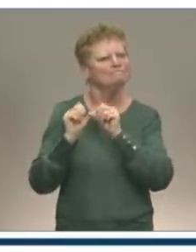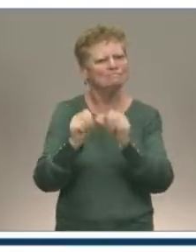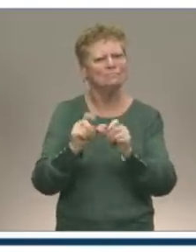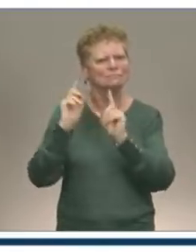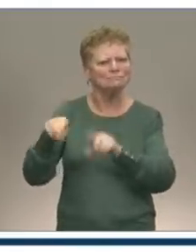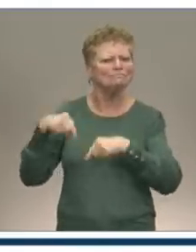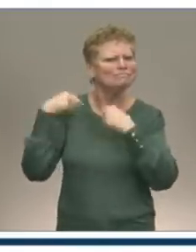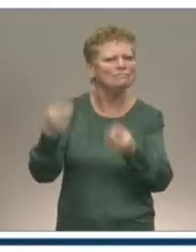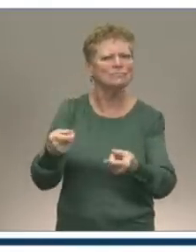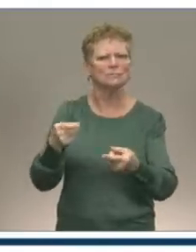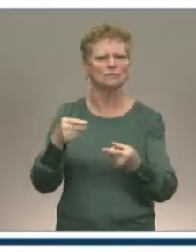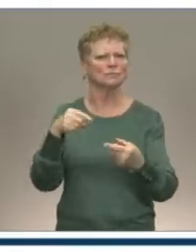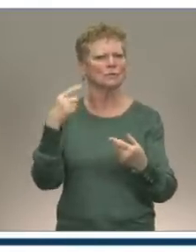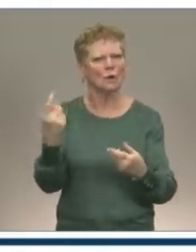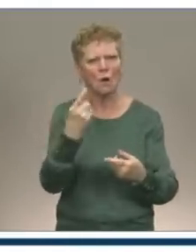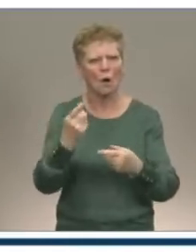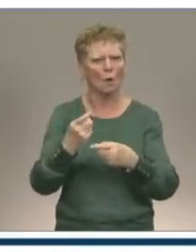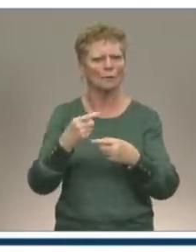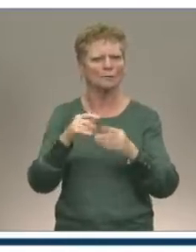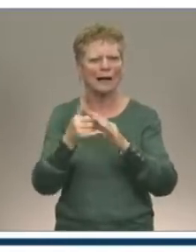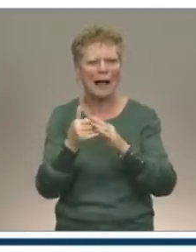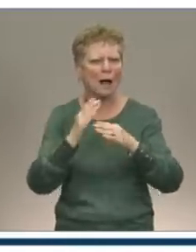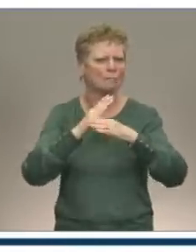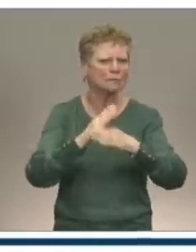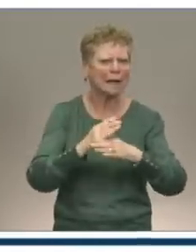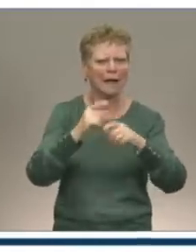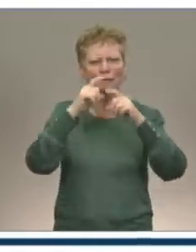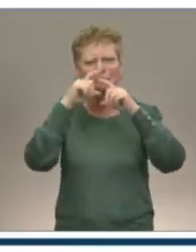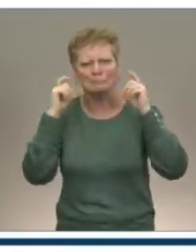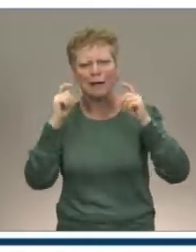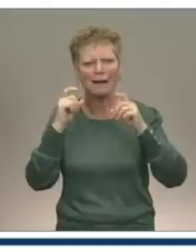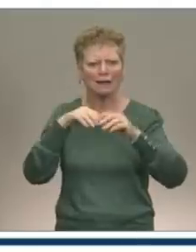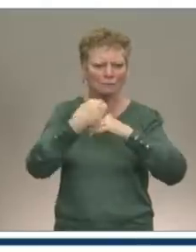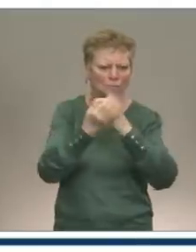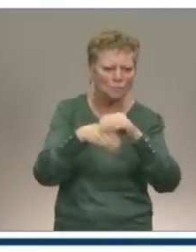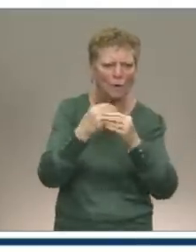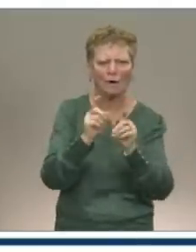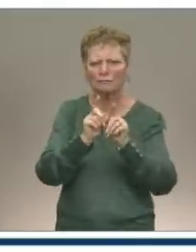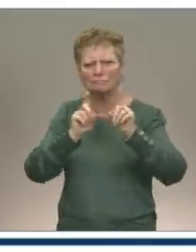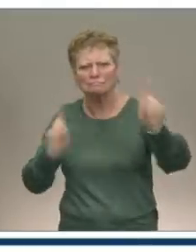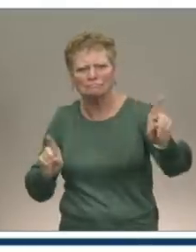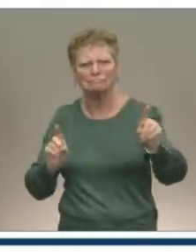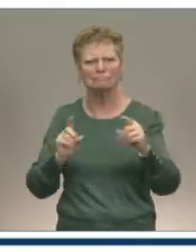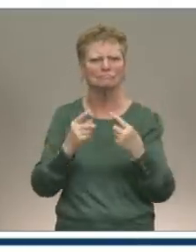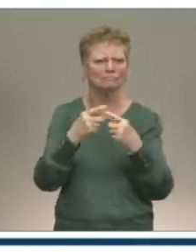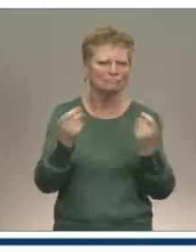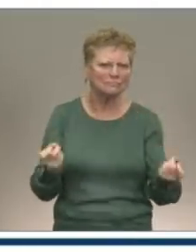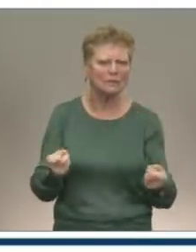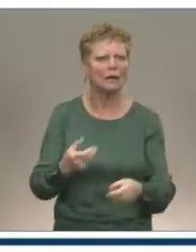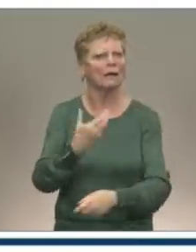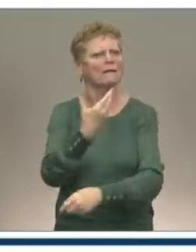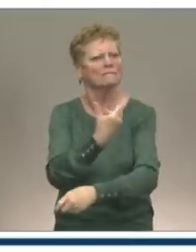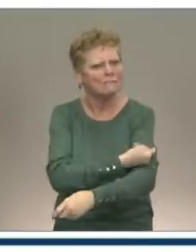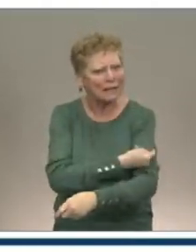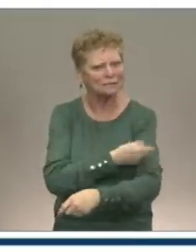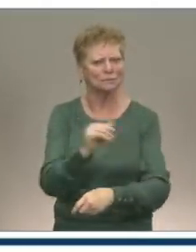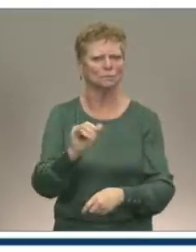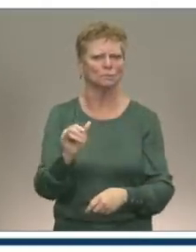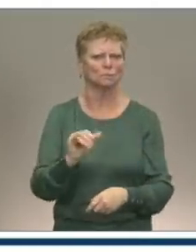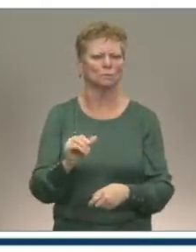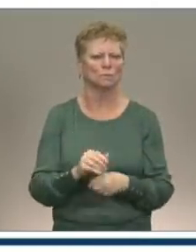have been protecting us all along over the past two years get your vaccine if you're feeling